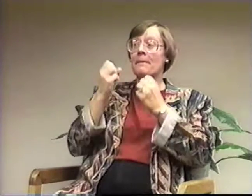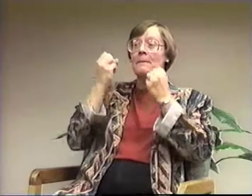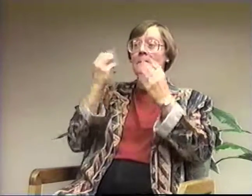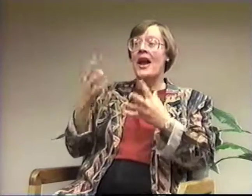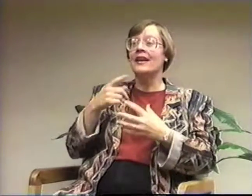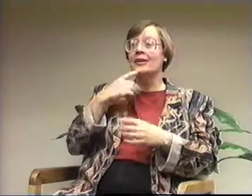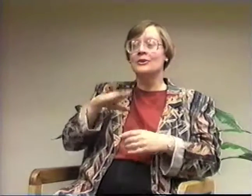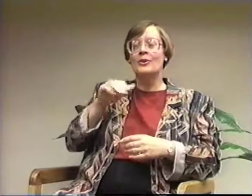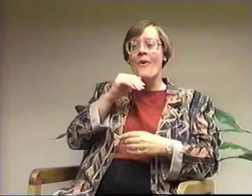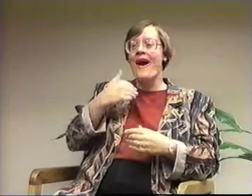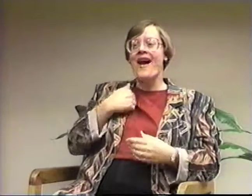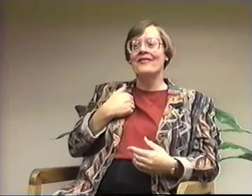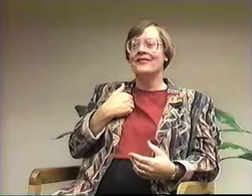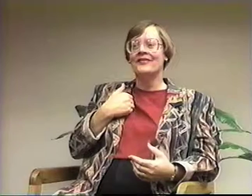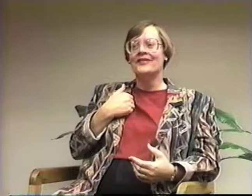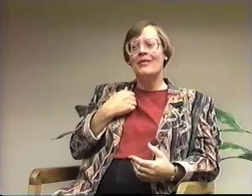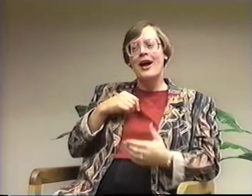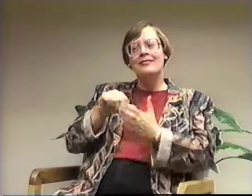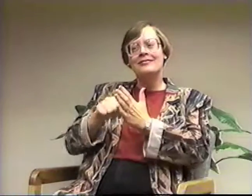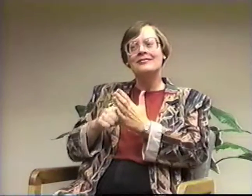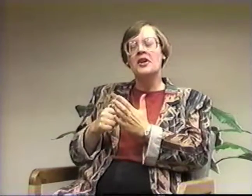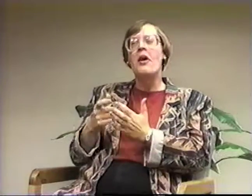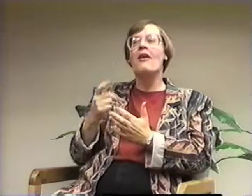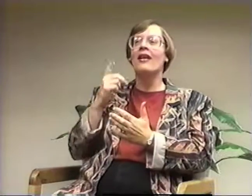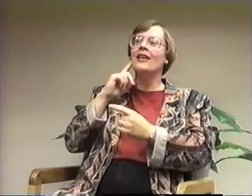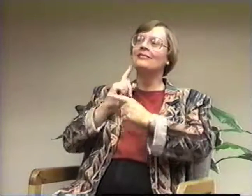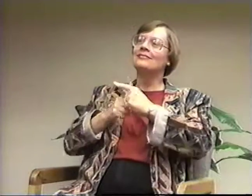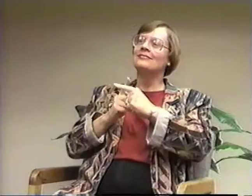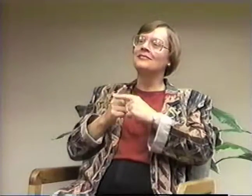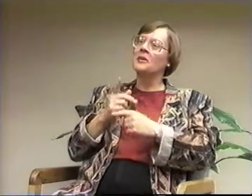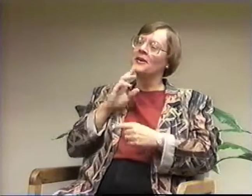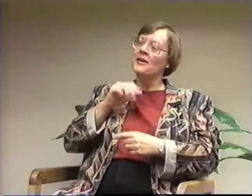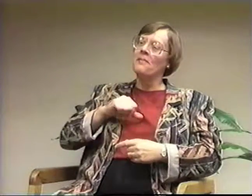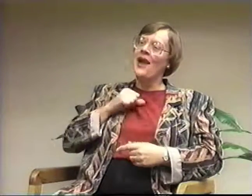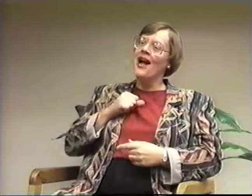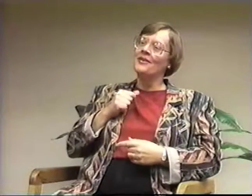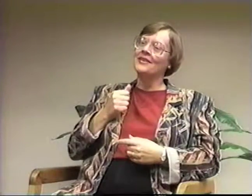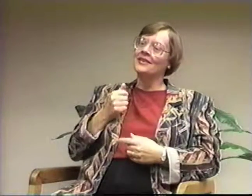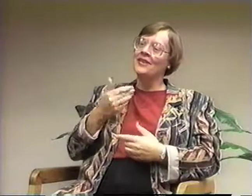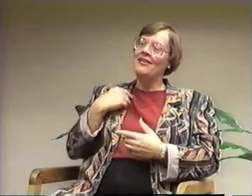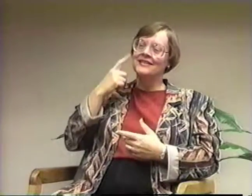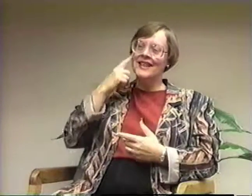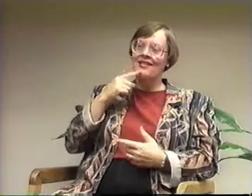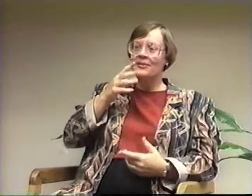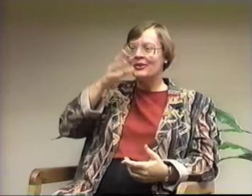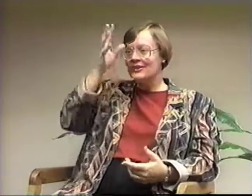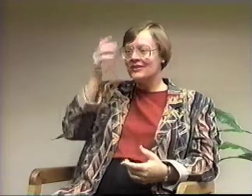I really want to stress that they have two languages. I didn't have that so I want them to have that